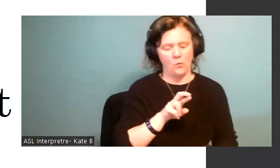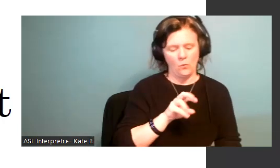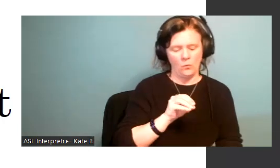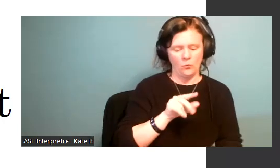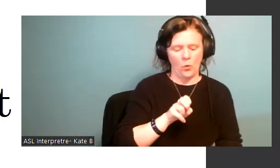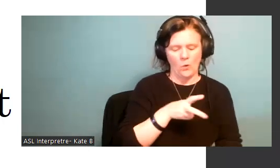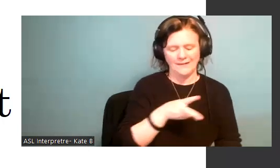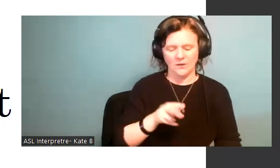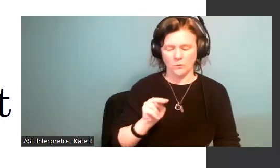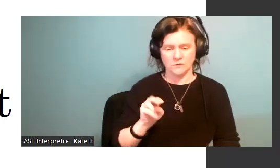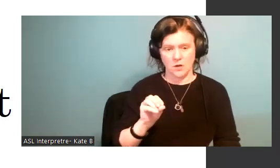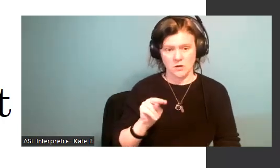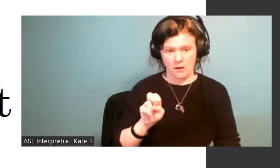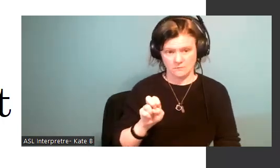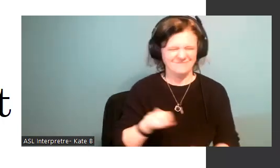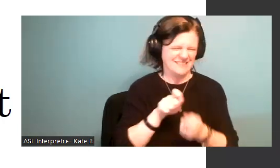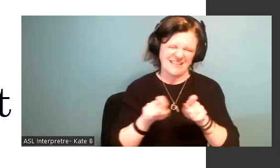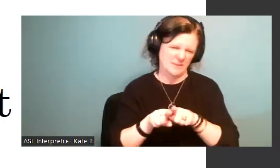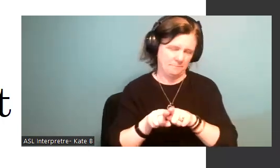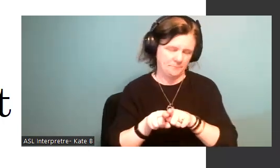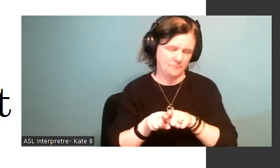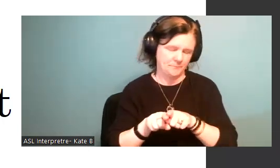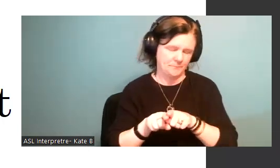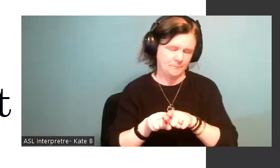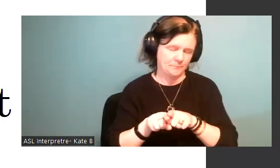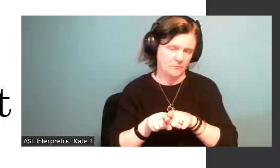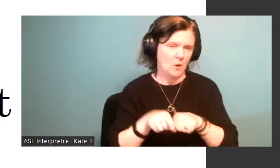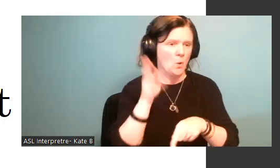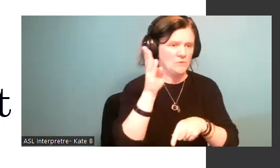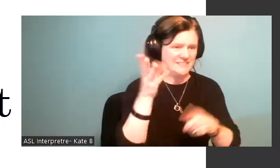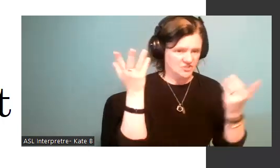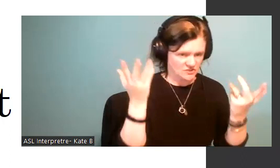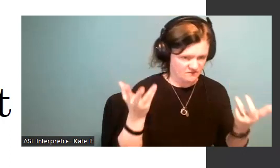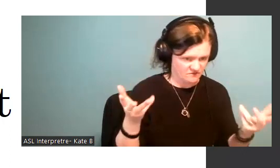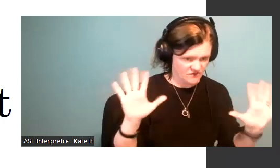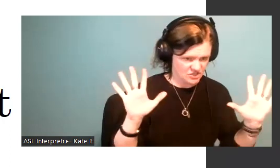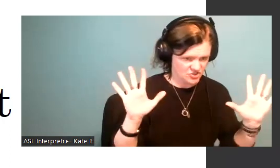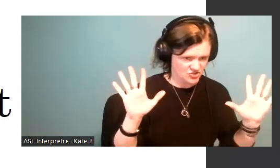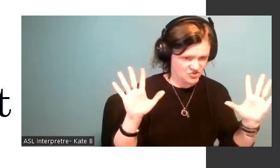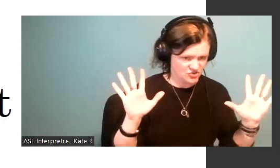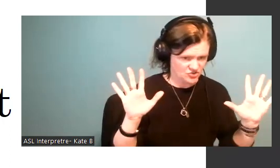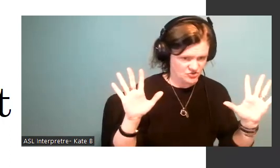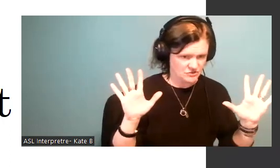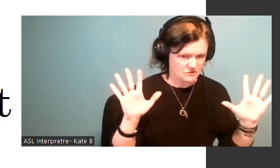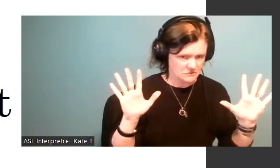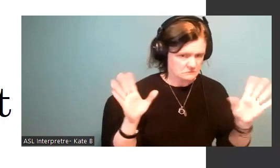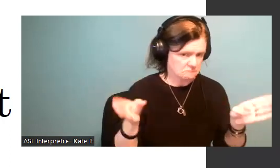make sure to add role equals presentation to it. There is the new property, role equals none,